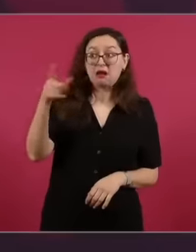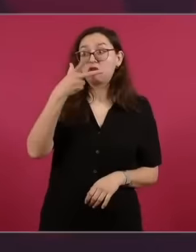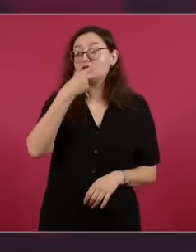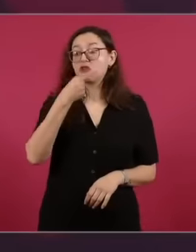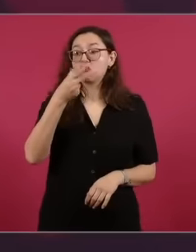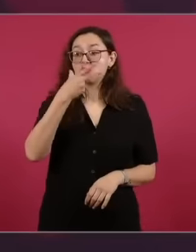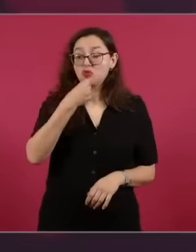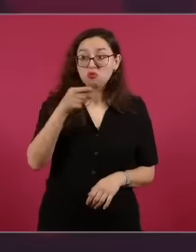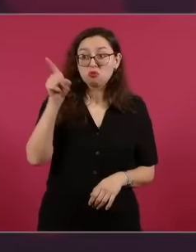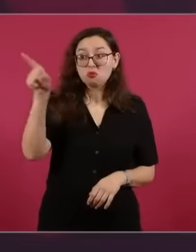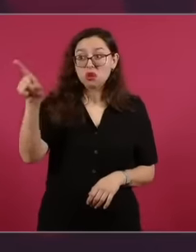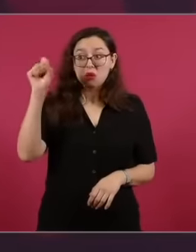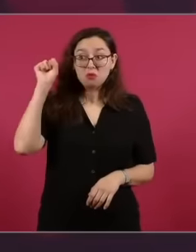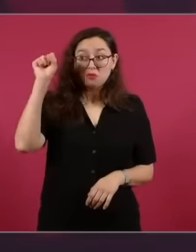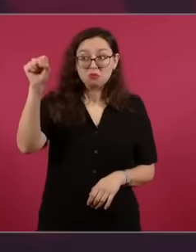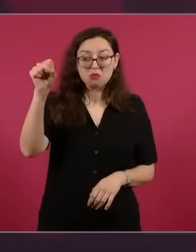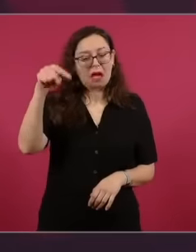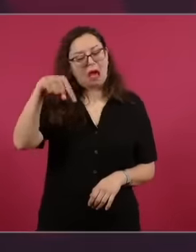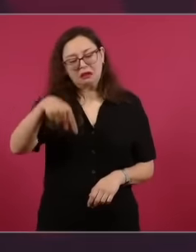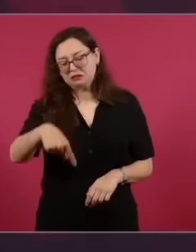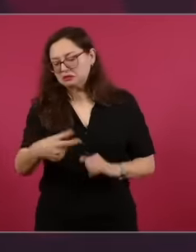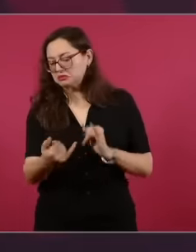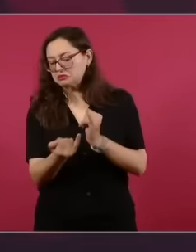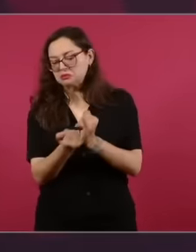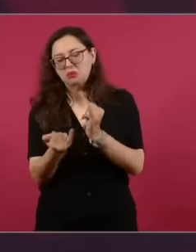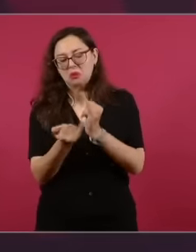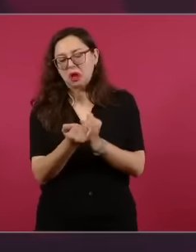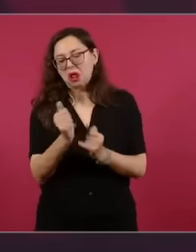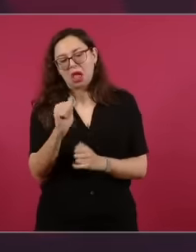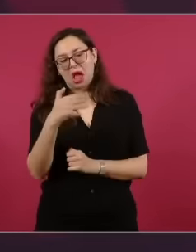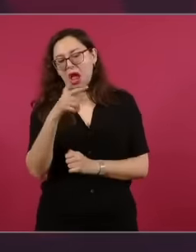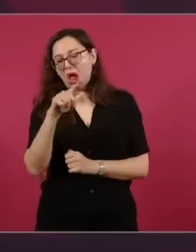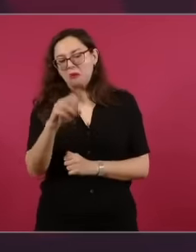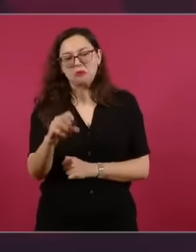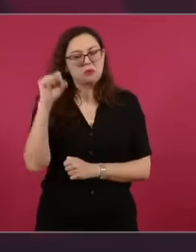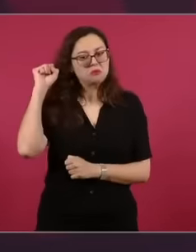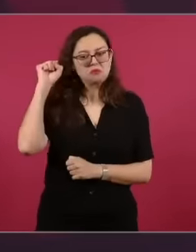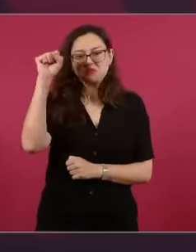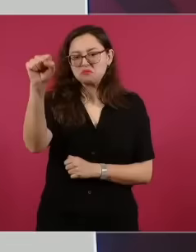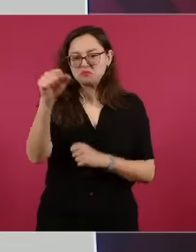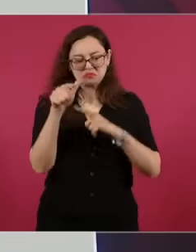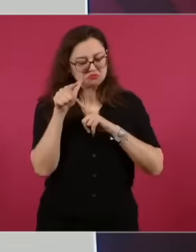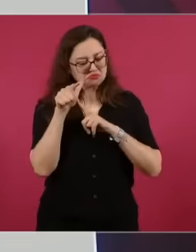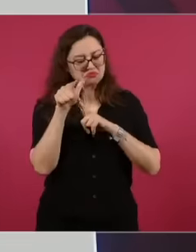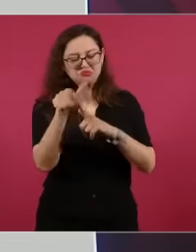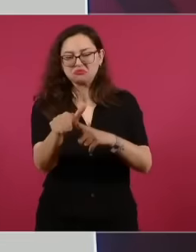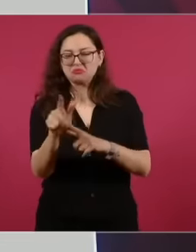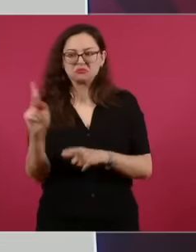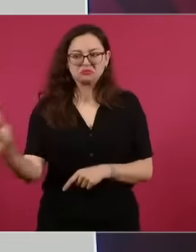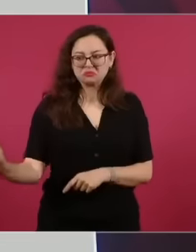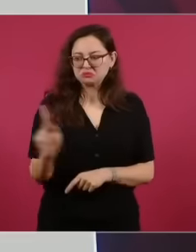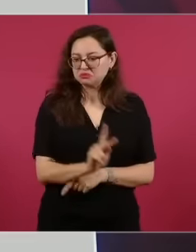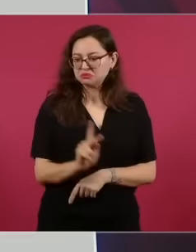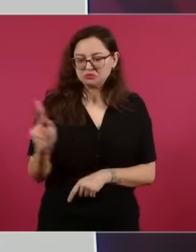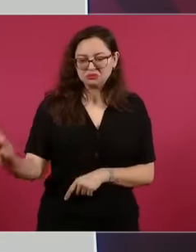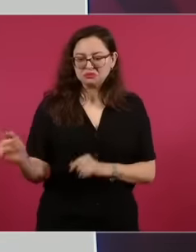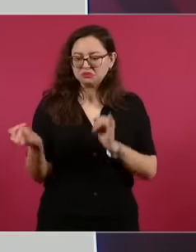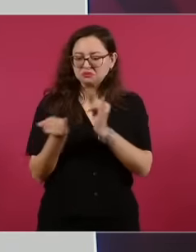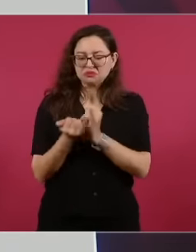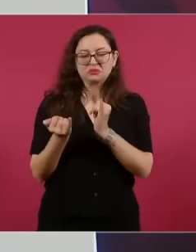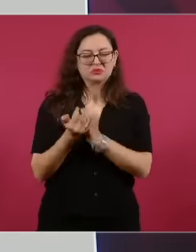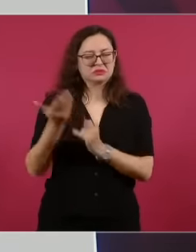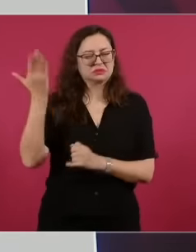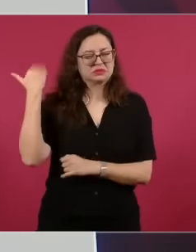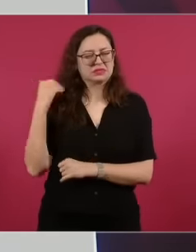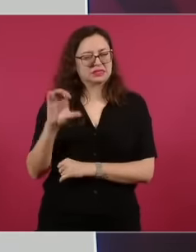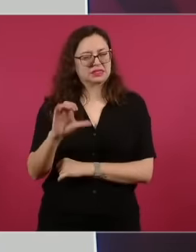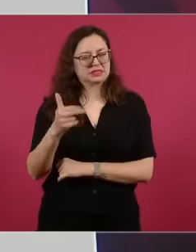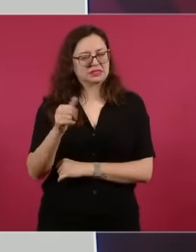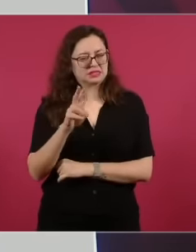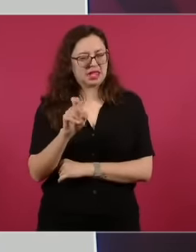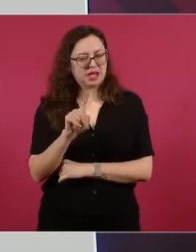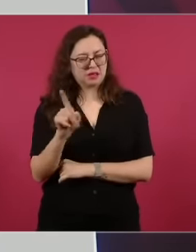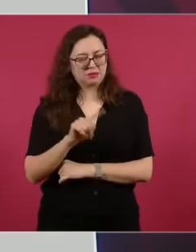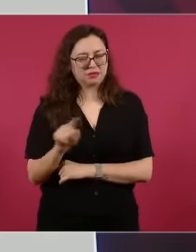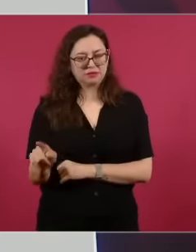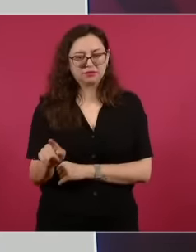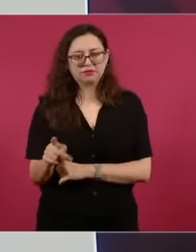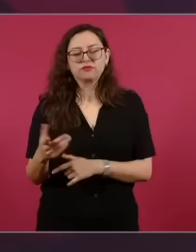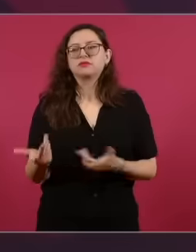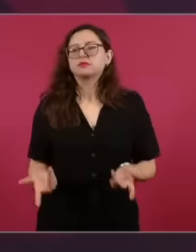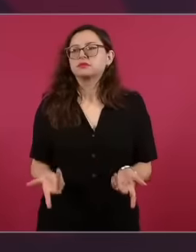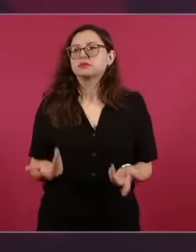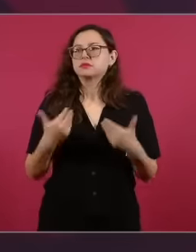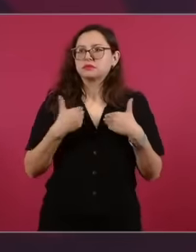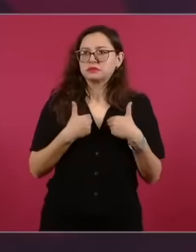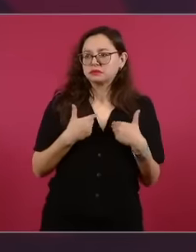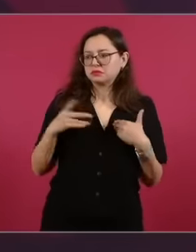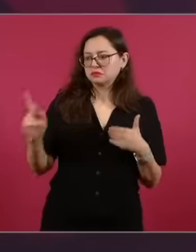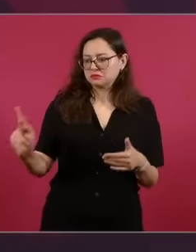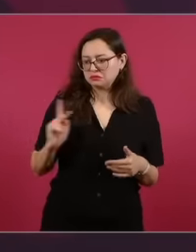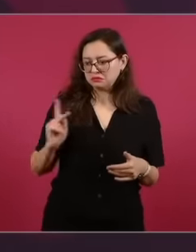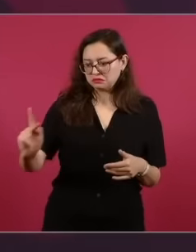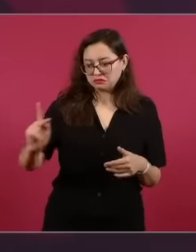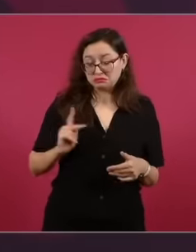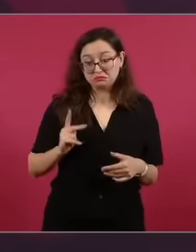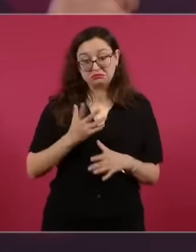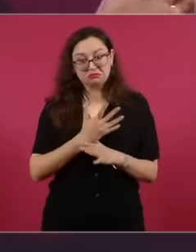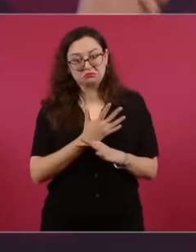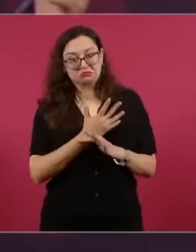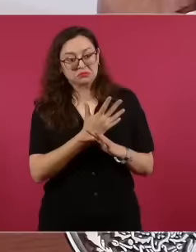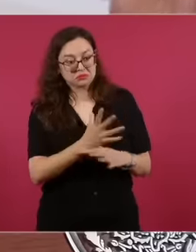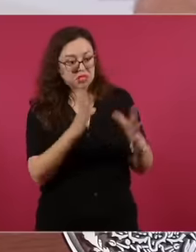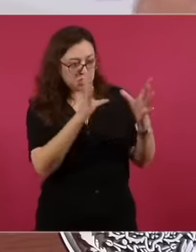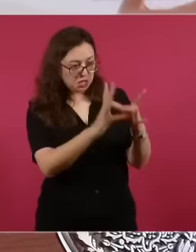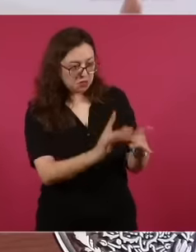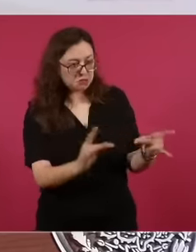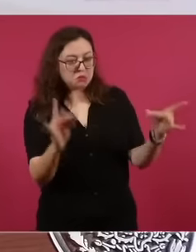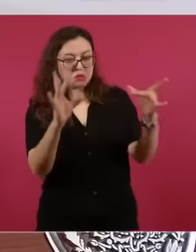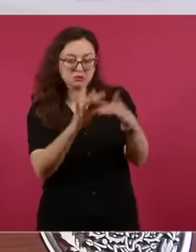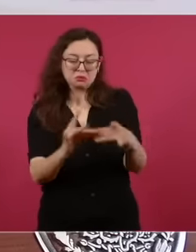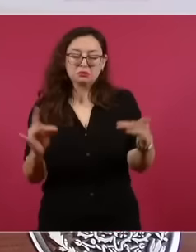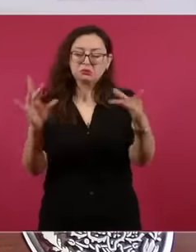and the similarities between the late Chávez and me So I explained all that not to